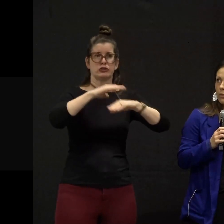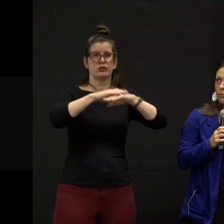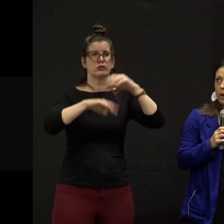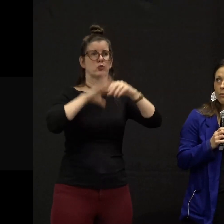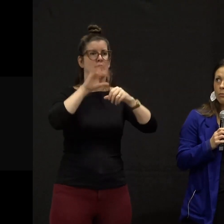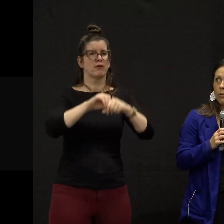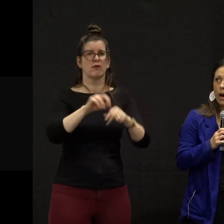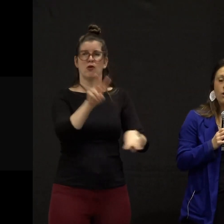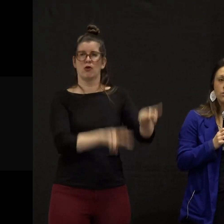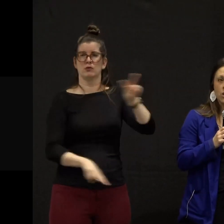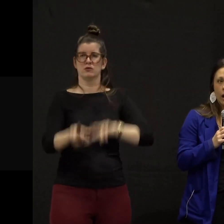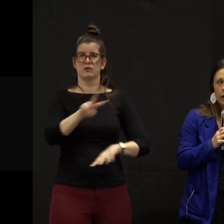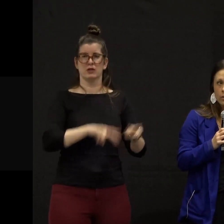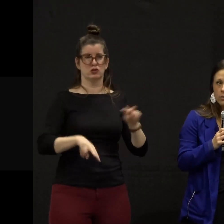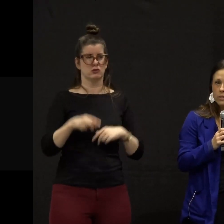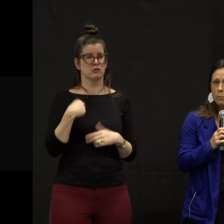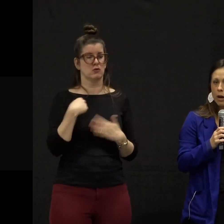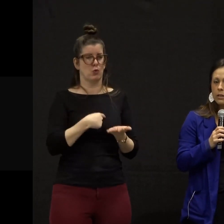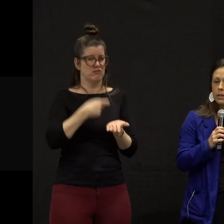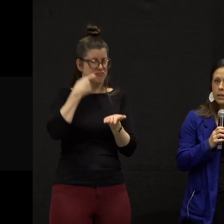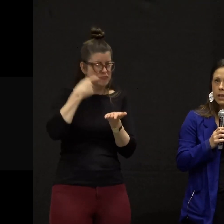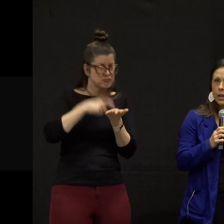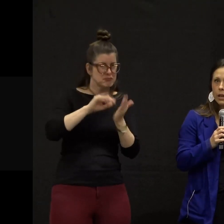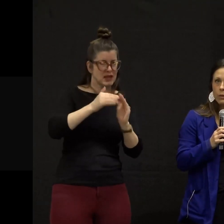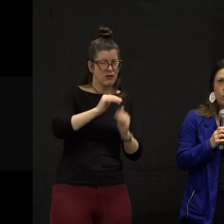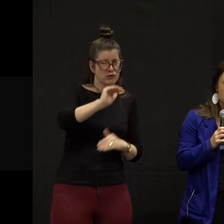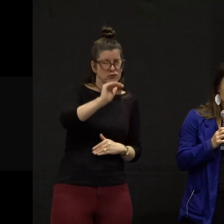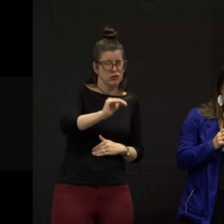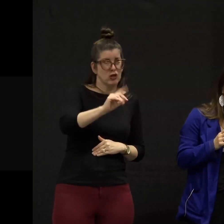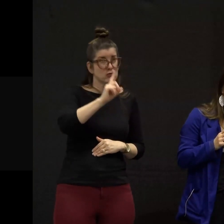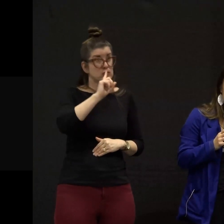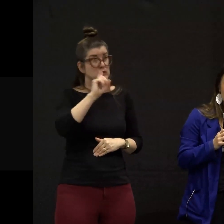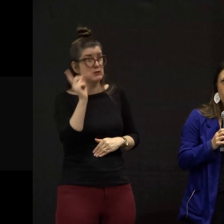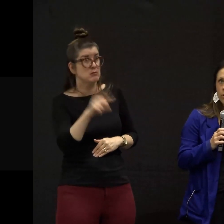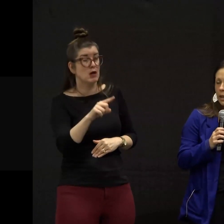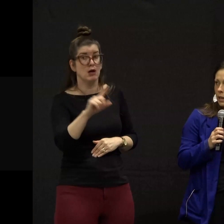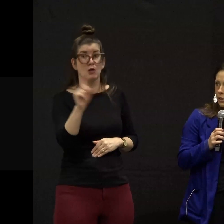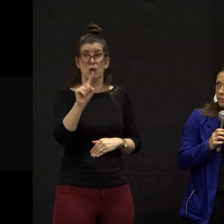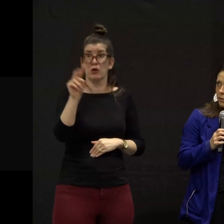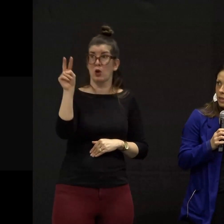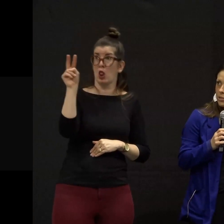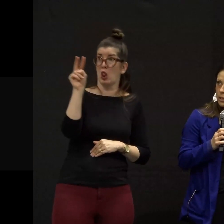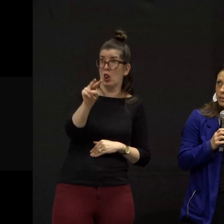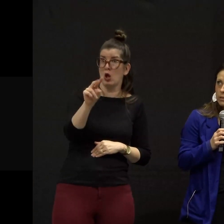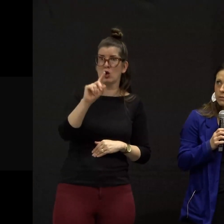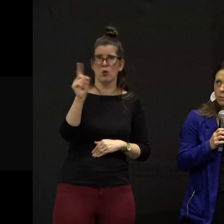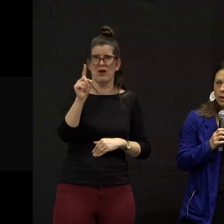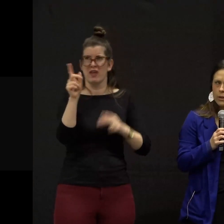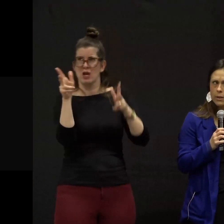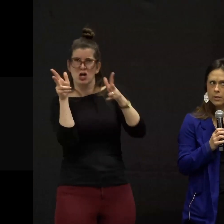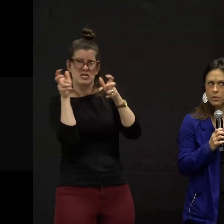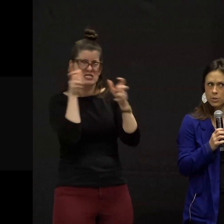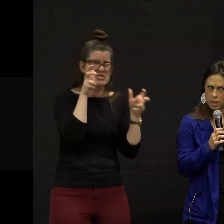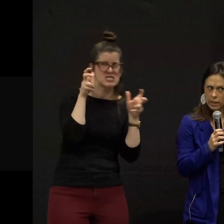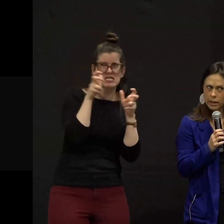from how the child's responding and where they're looking, where they're getting their information, where they're checking,